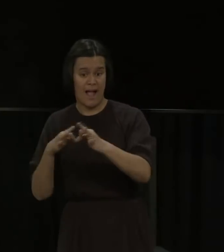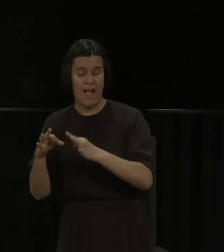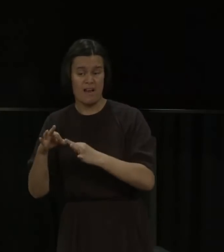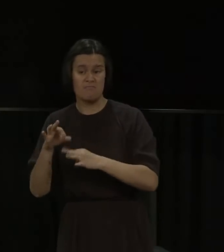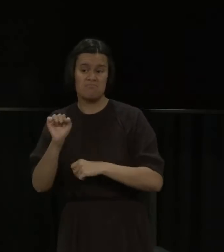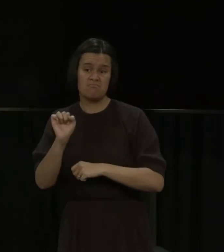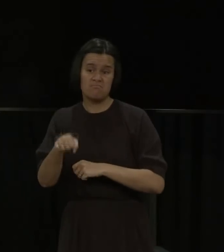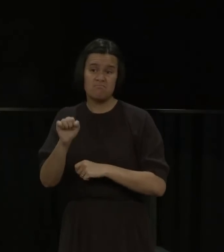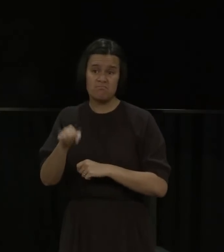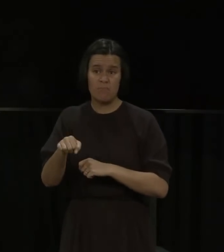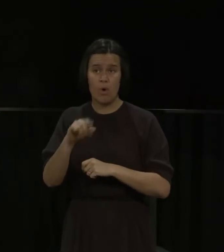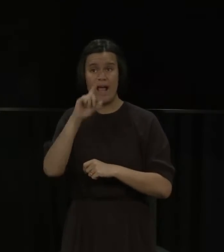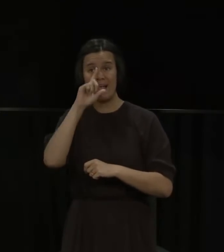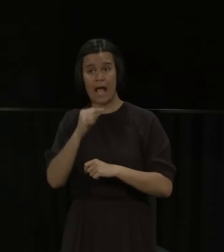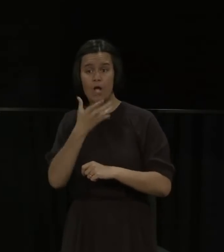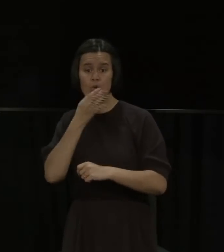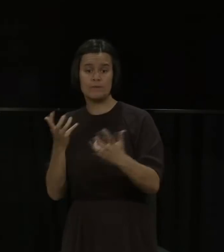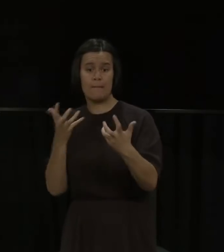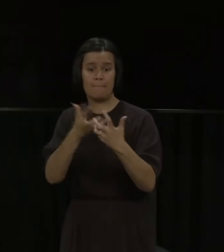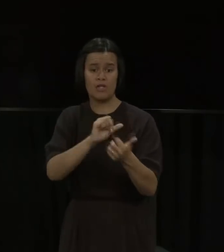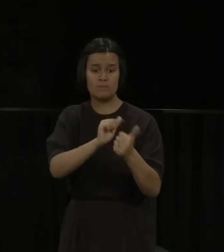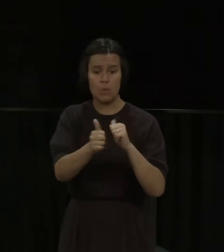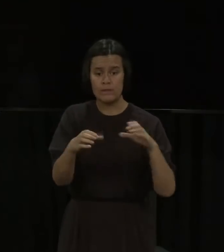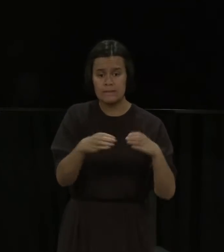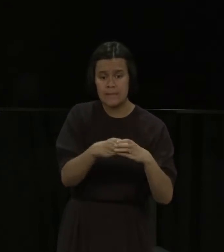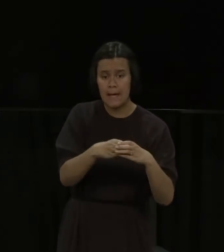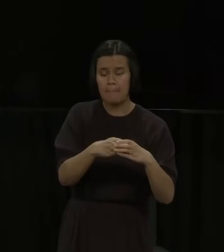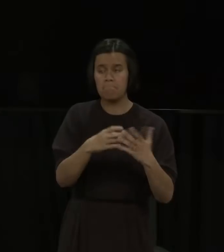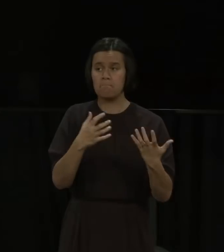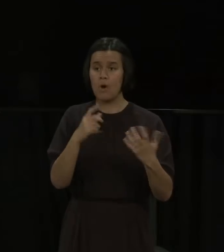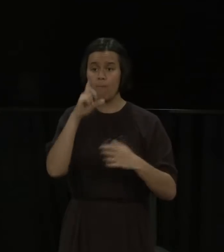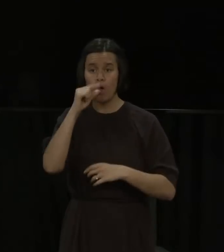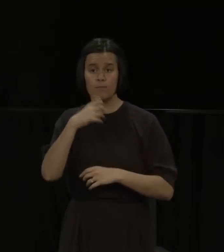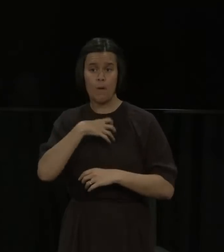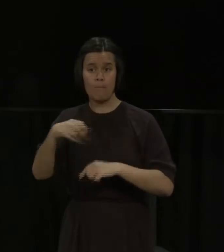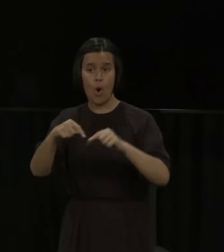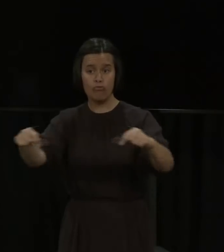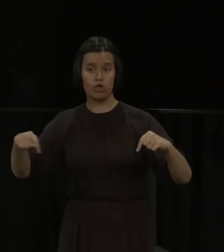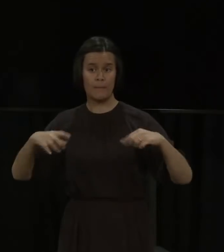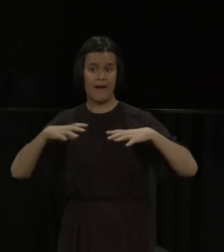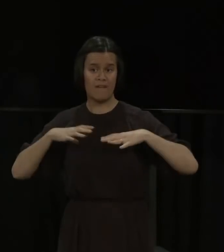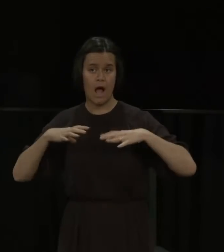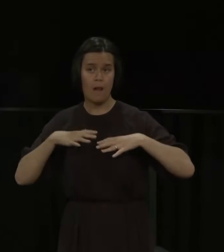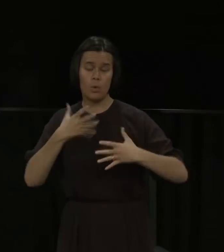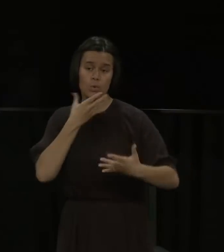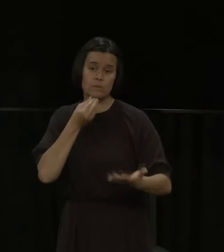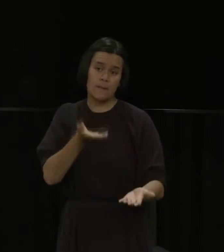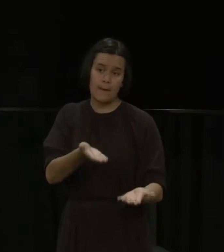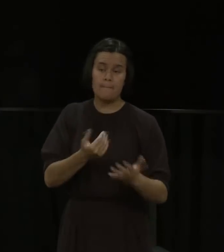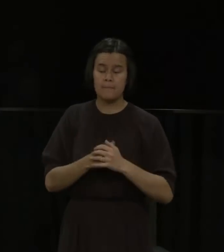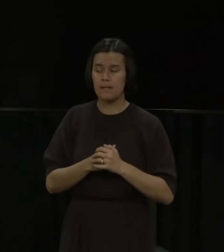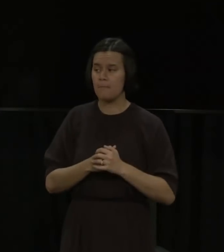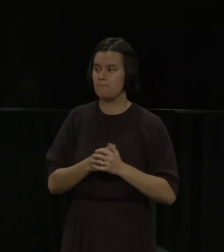Again, opening up more space that MiQ which these announcements were made today will do, opens up more possibility for more strategic